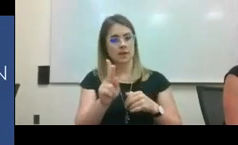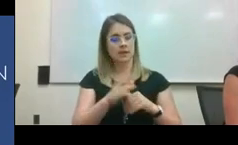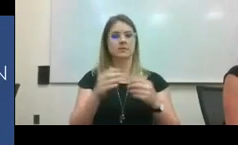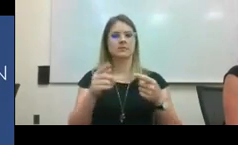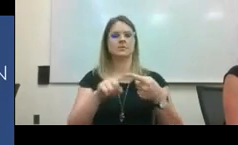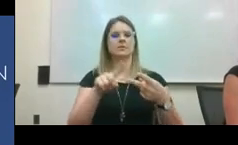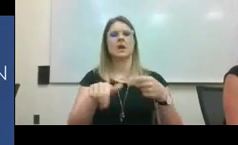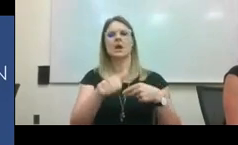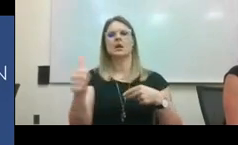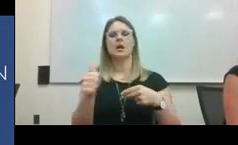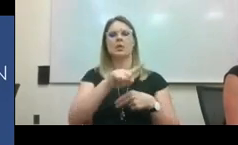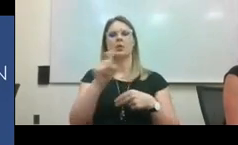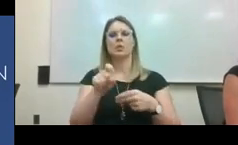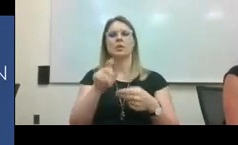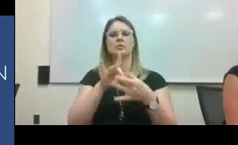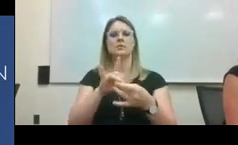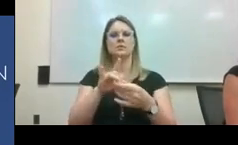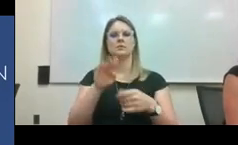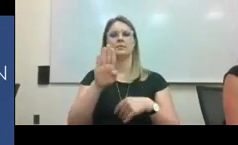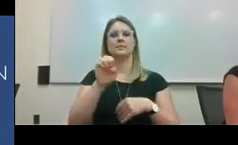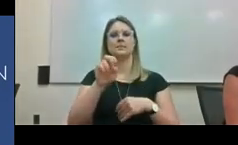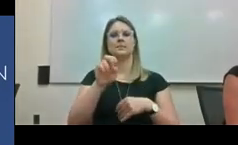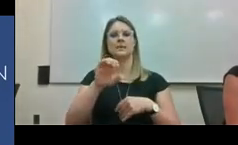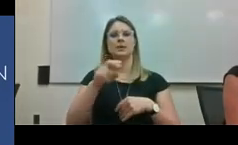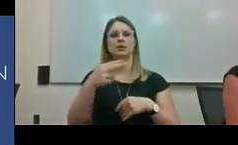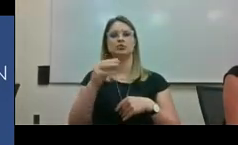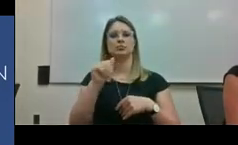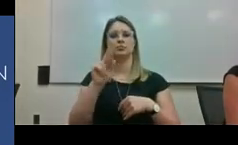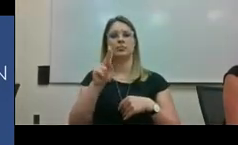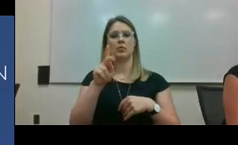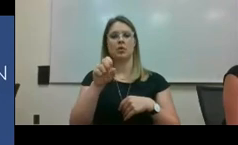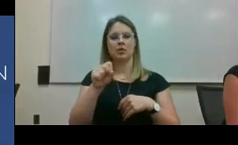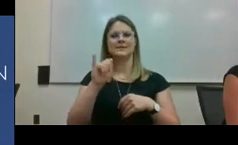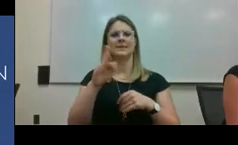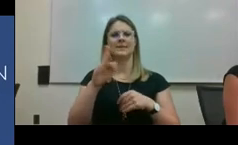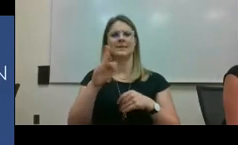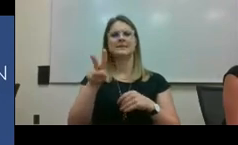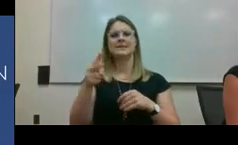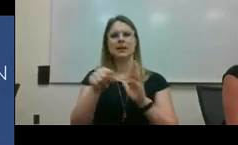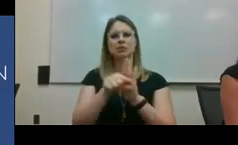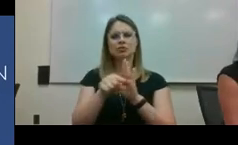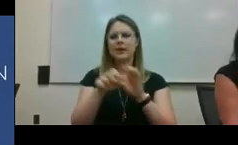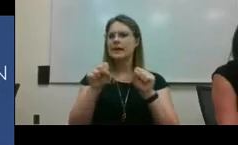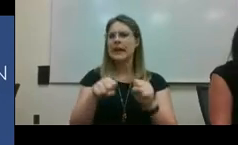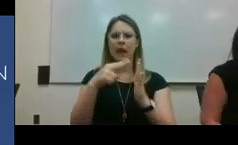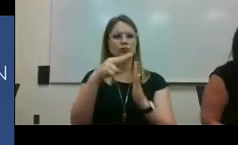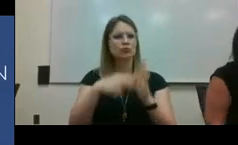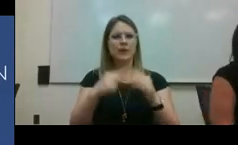for a second grader must be able to read X number of words or signs